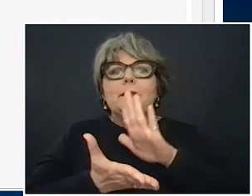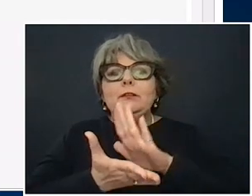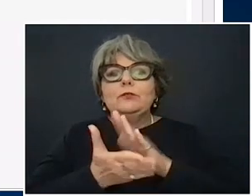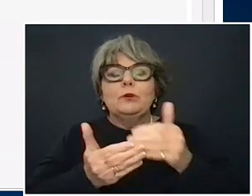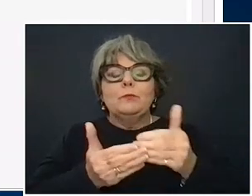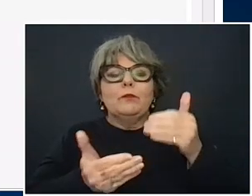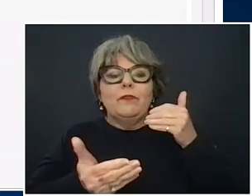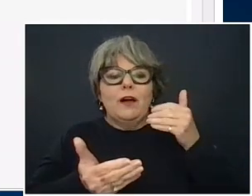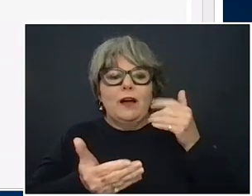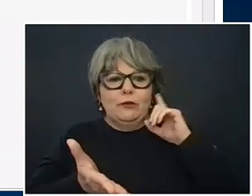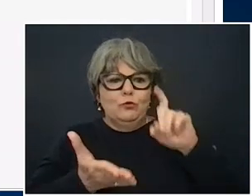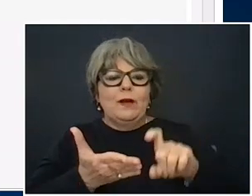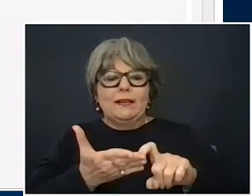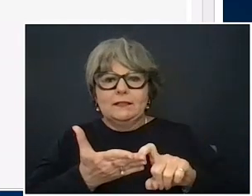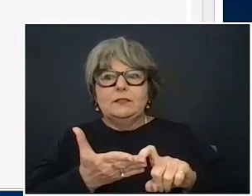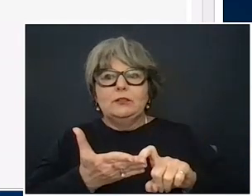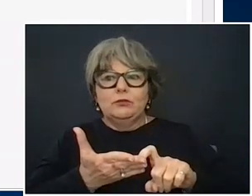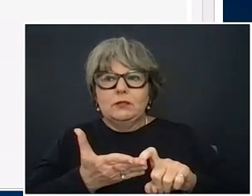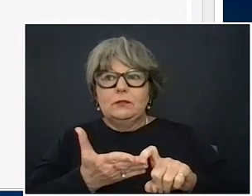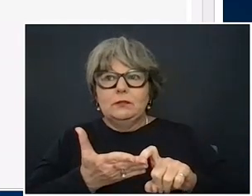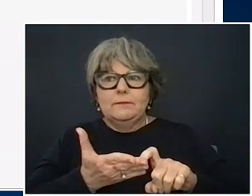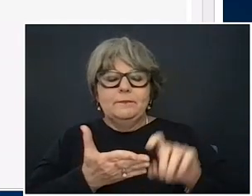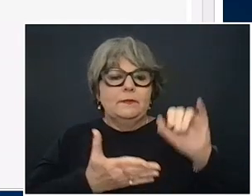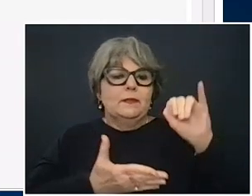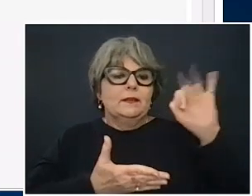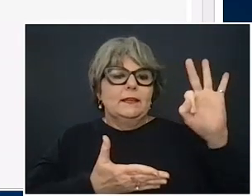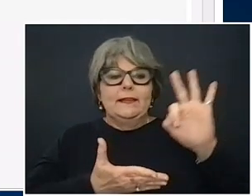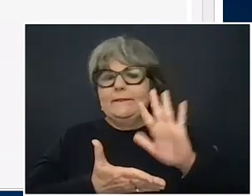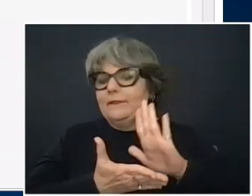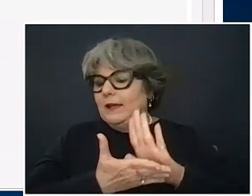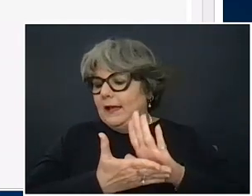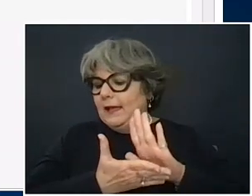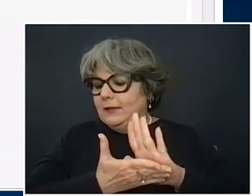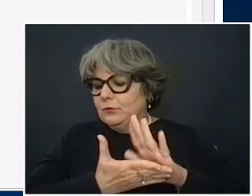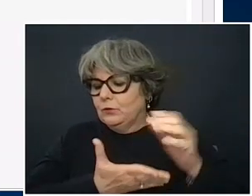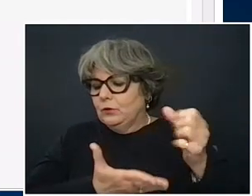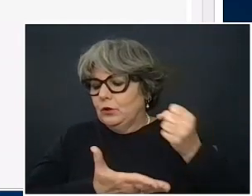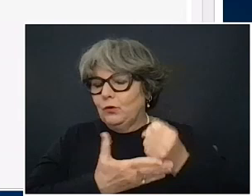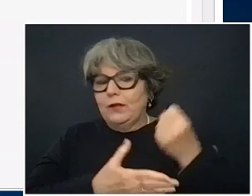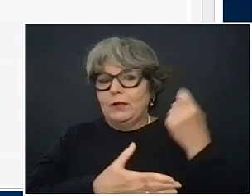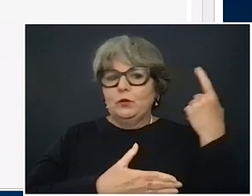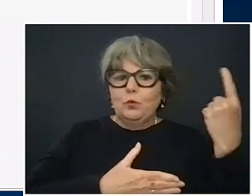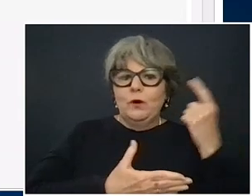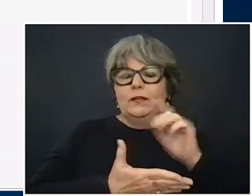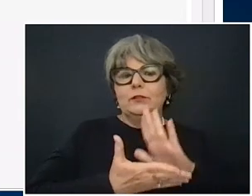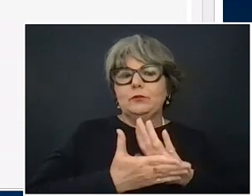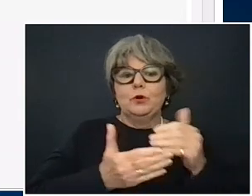So, if a school only, accredited one school prior to recognition, they should